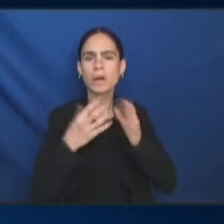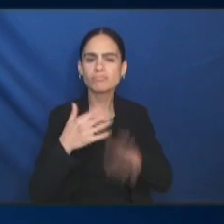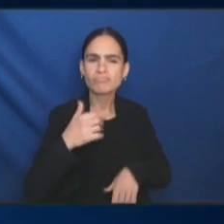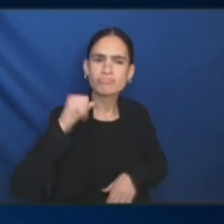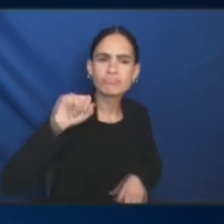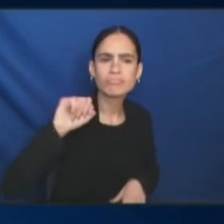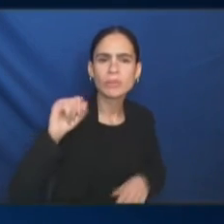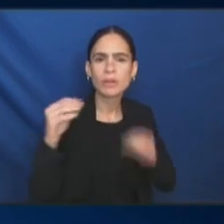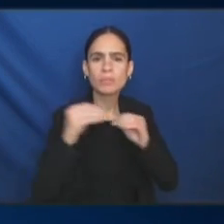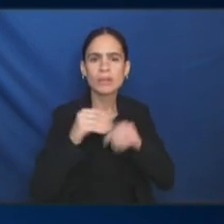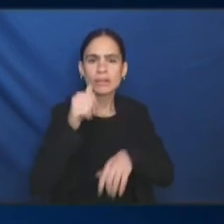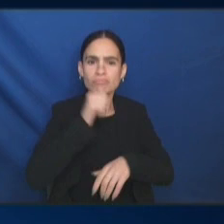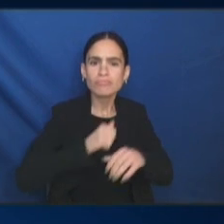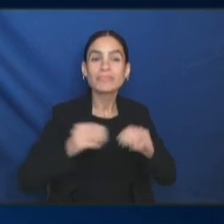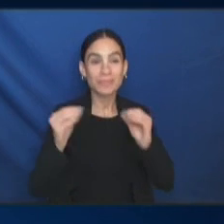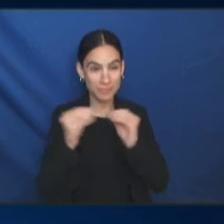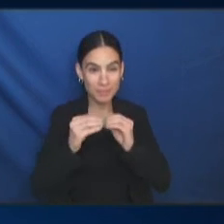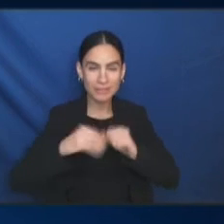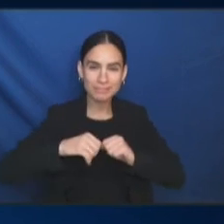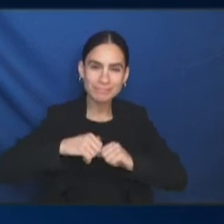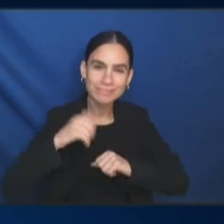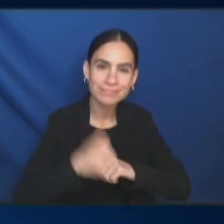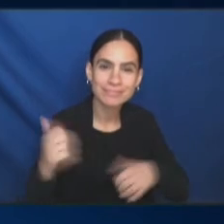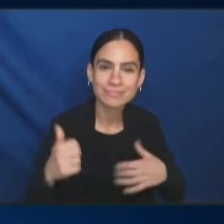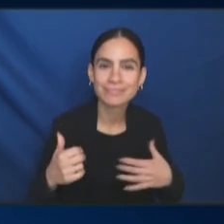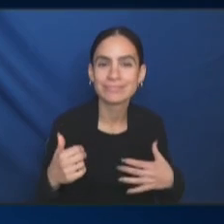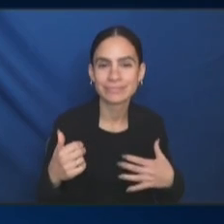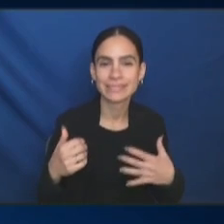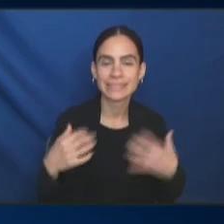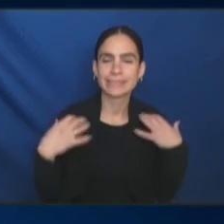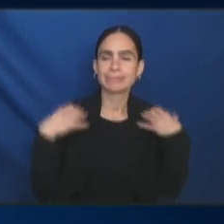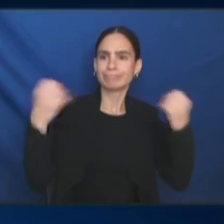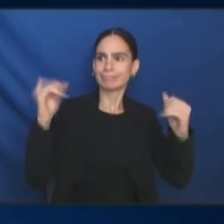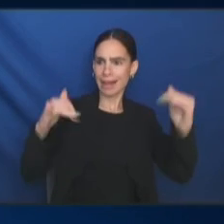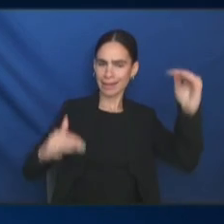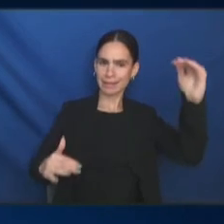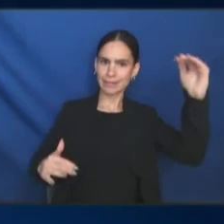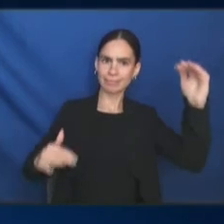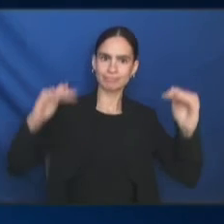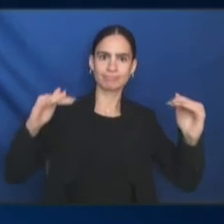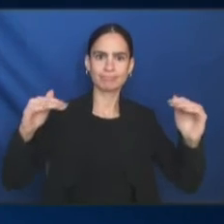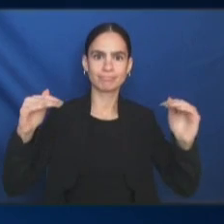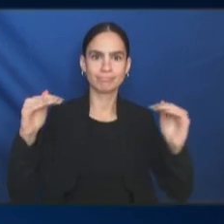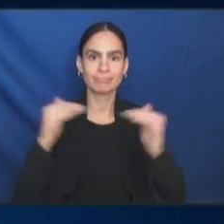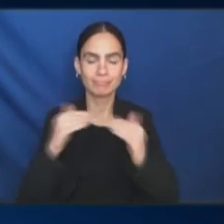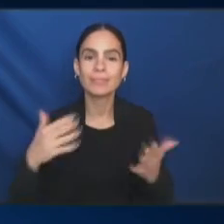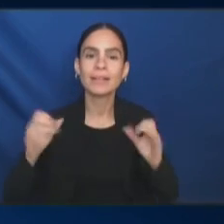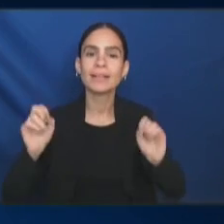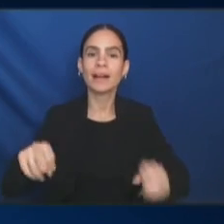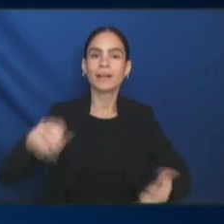To work at those fundamental social determinants of health, to reduce the rates of those chronic conditions, so that people's